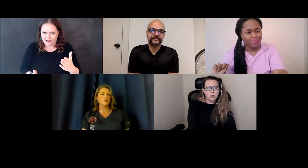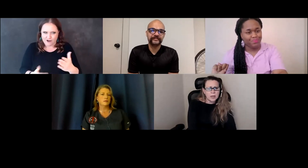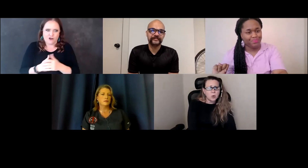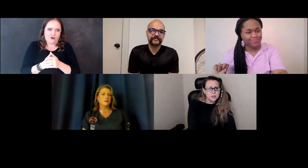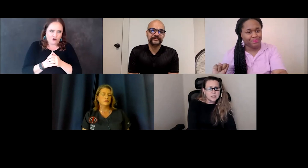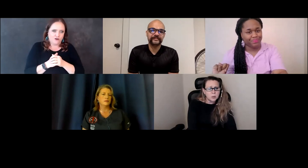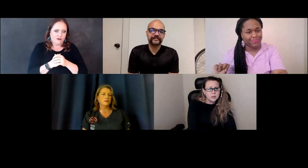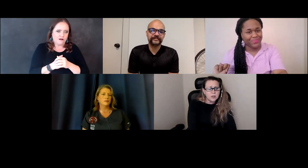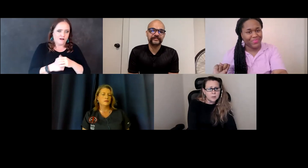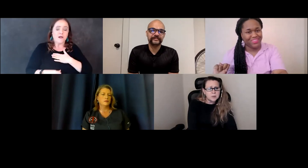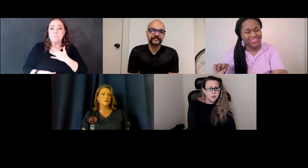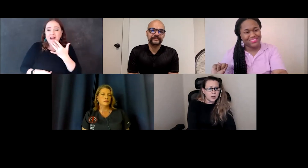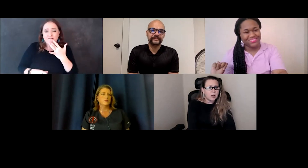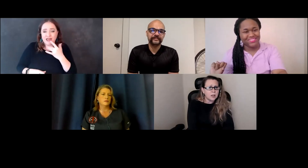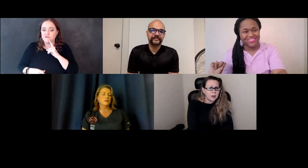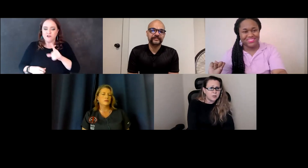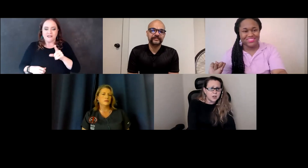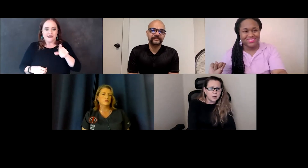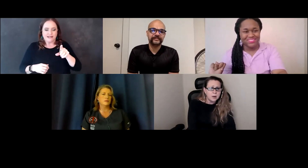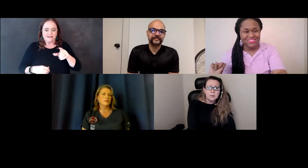great courses we developed are there online for you.